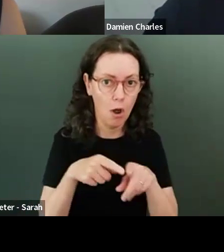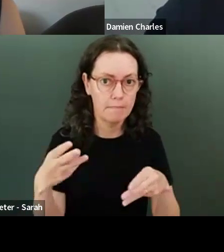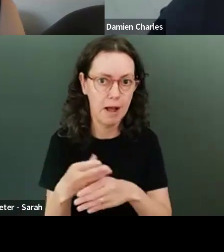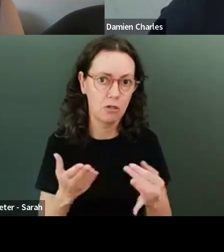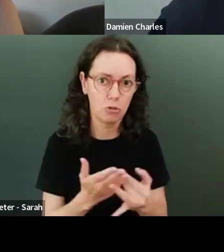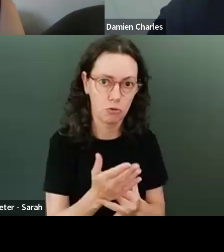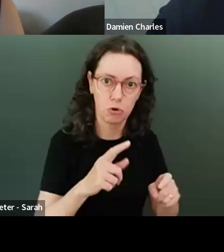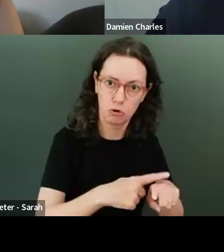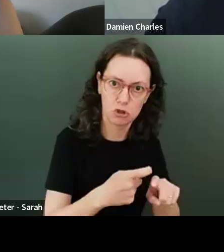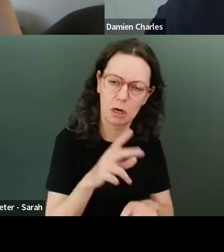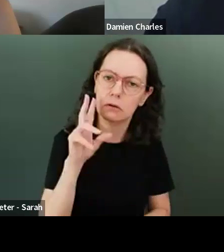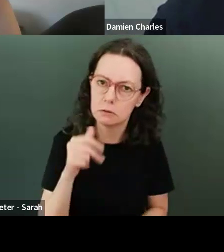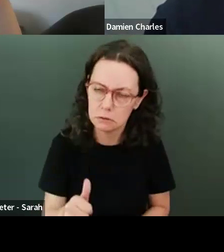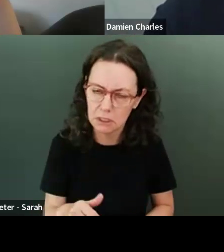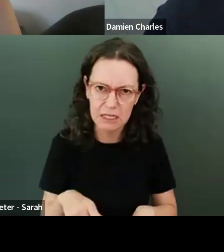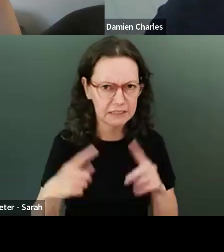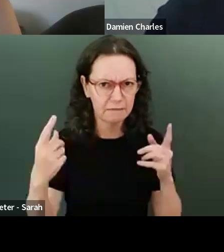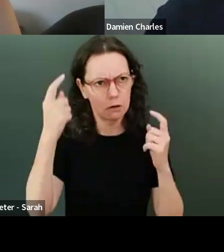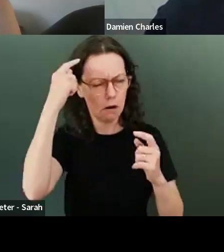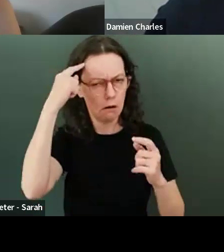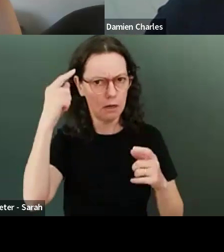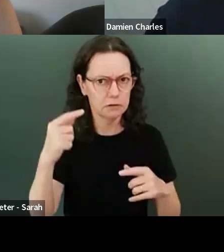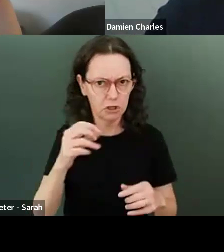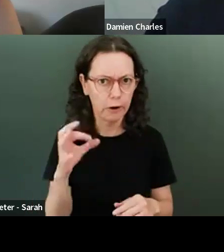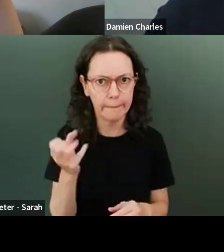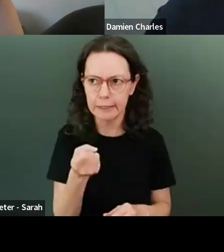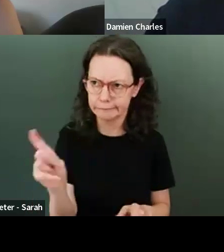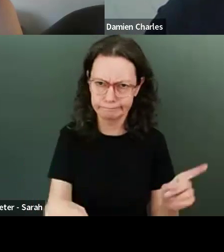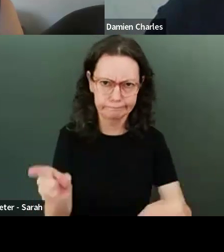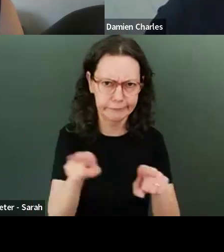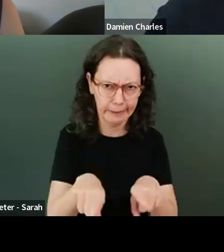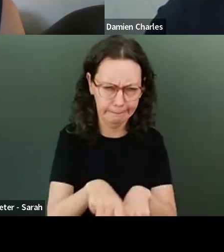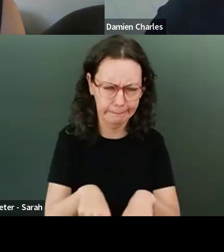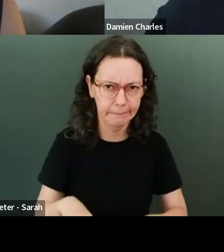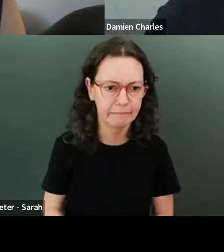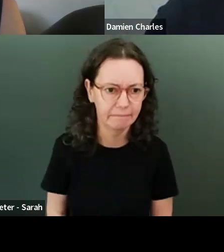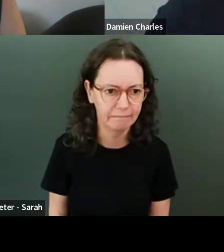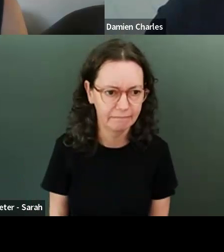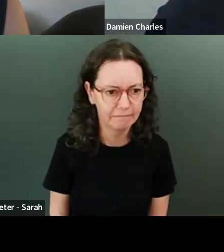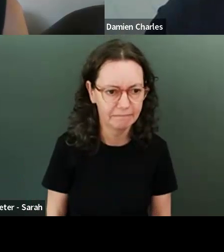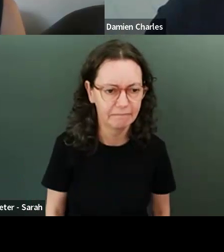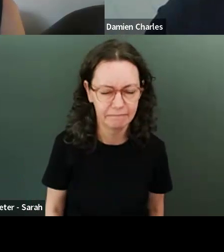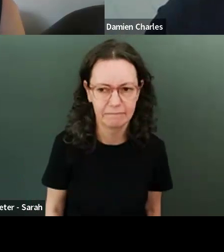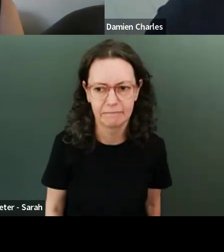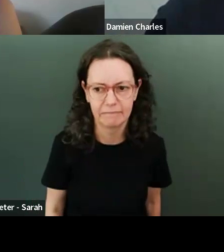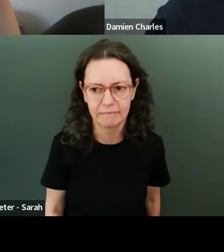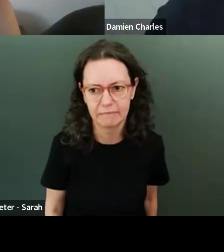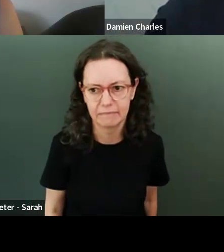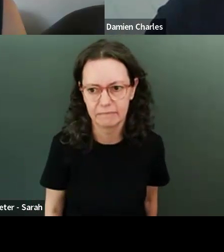things from different perspectives and through different lenses rather than sort of being fixed on one way. The